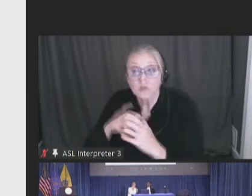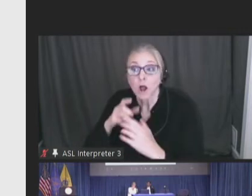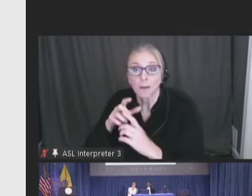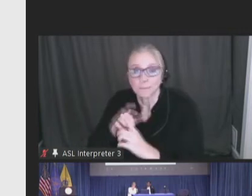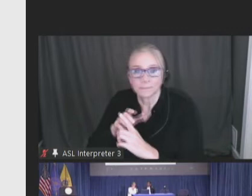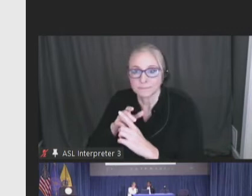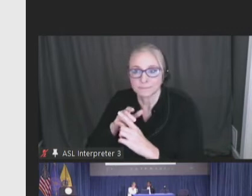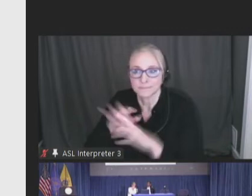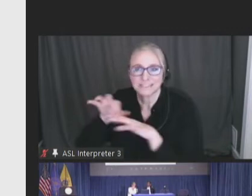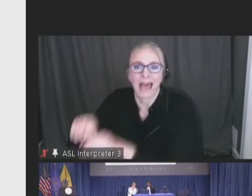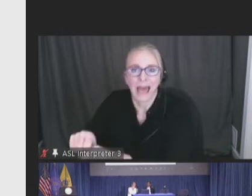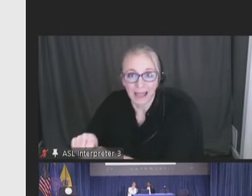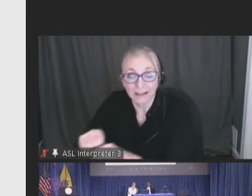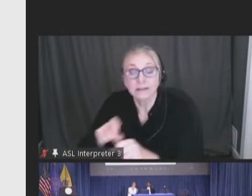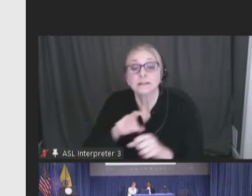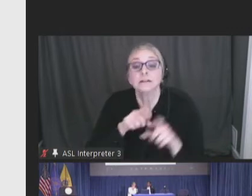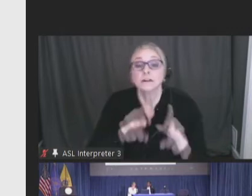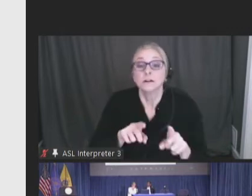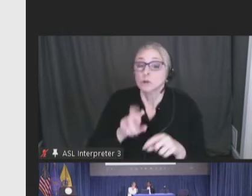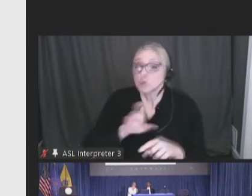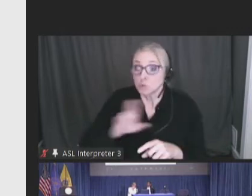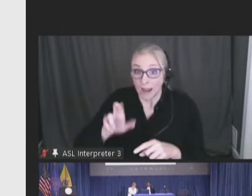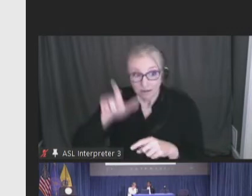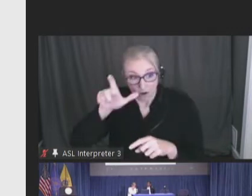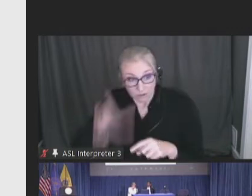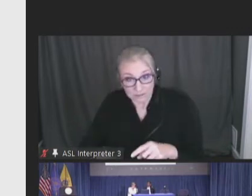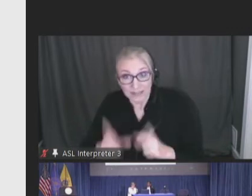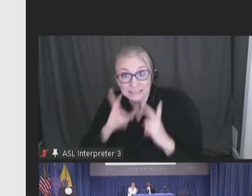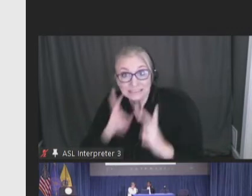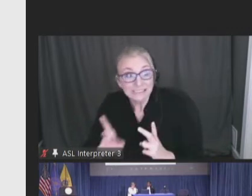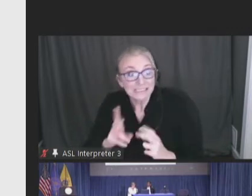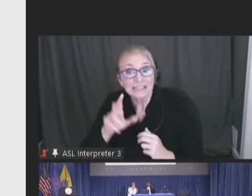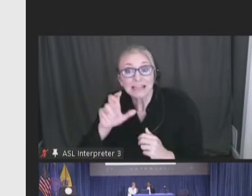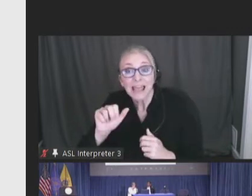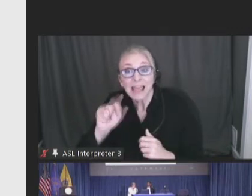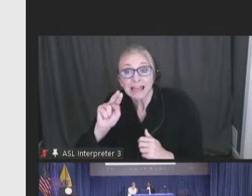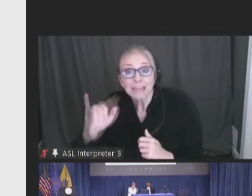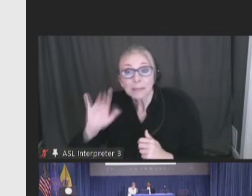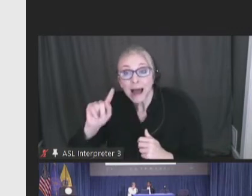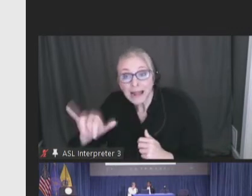In the right-hand part of the slide, I show an antibody molecule binding to an antigen.